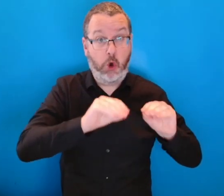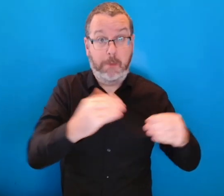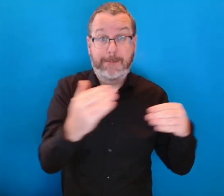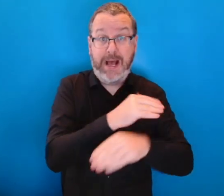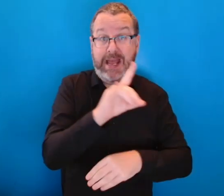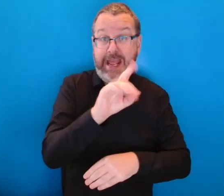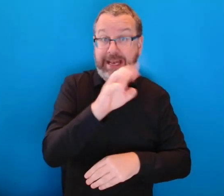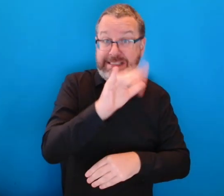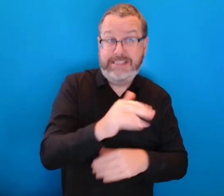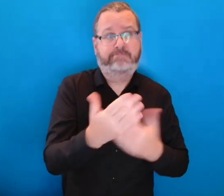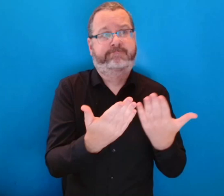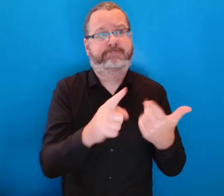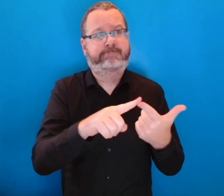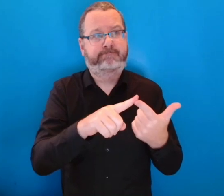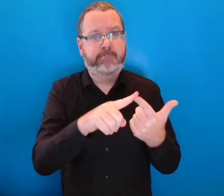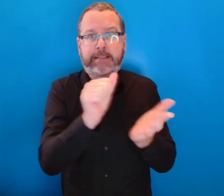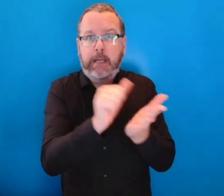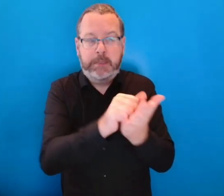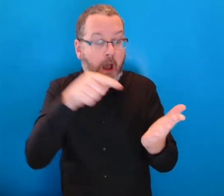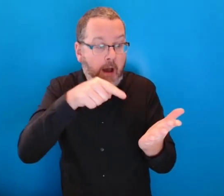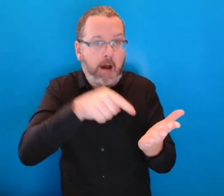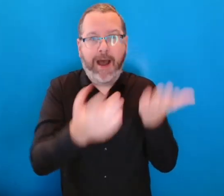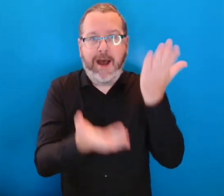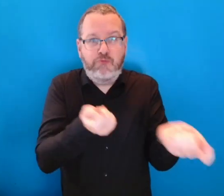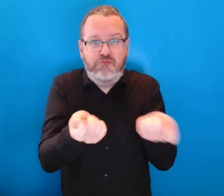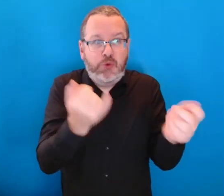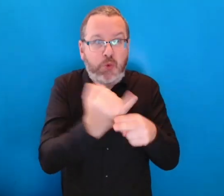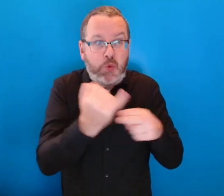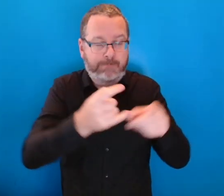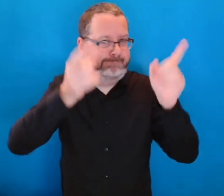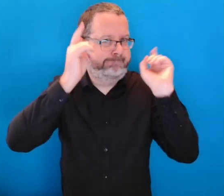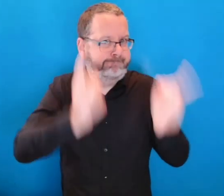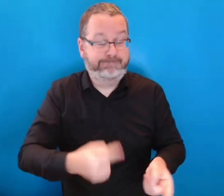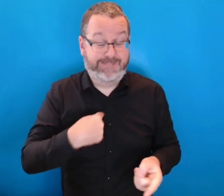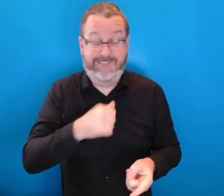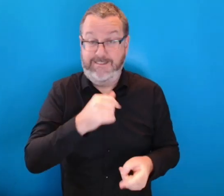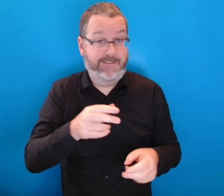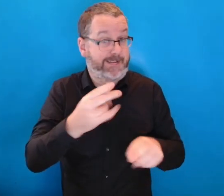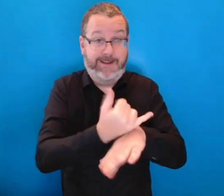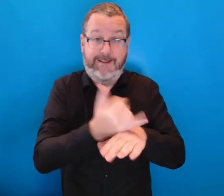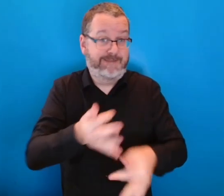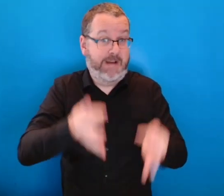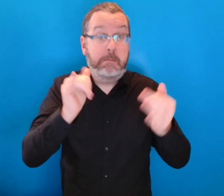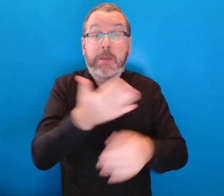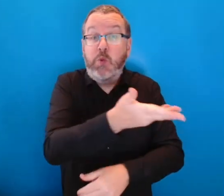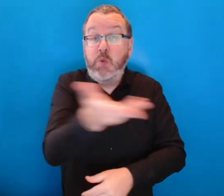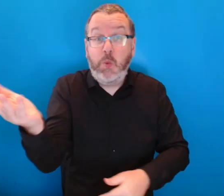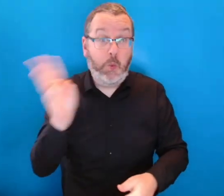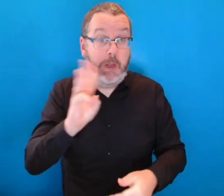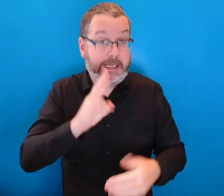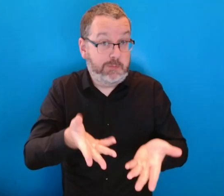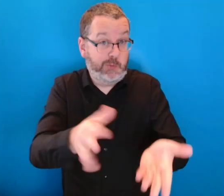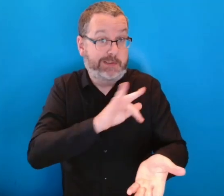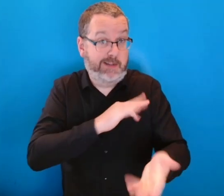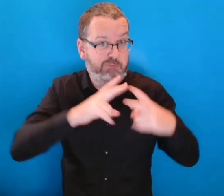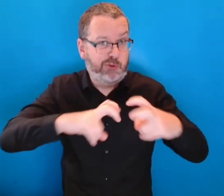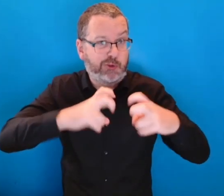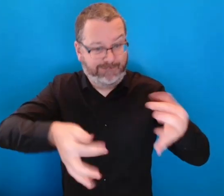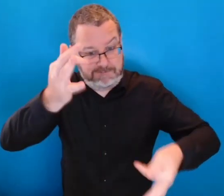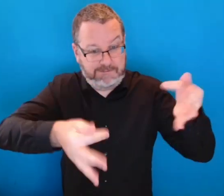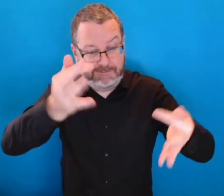or any documents about how the school was run - maybe some of you can follow this up!